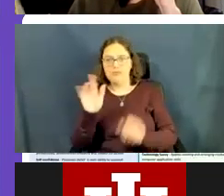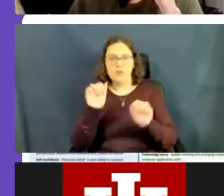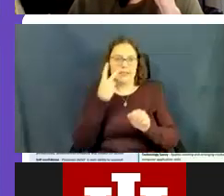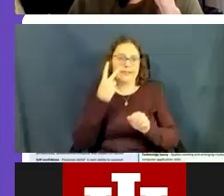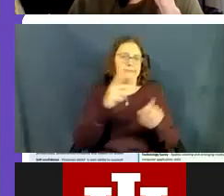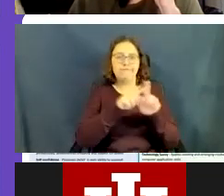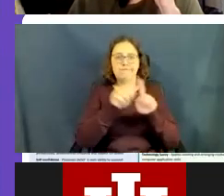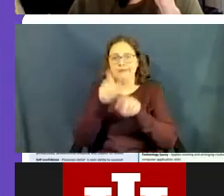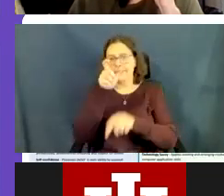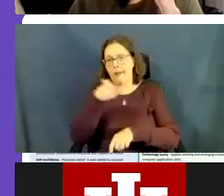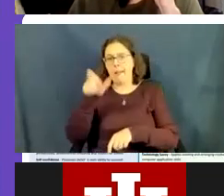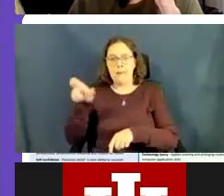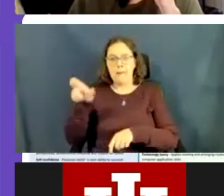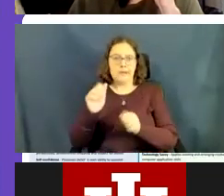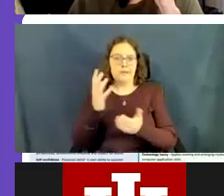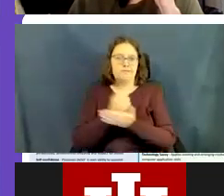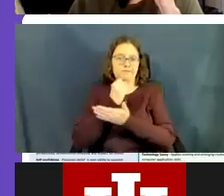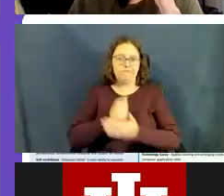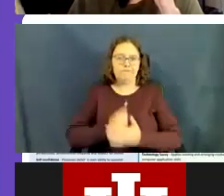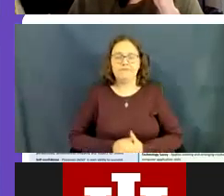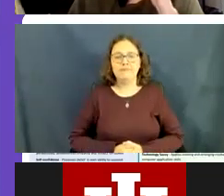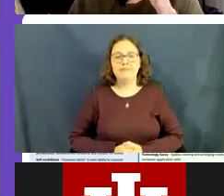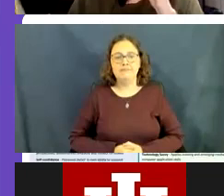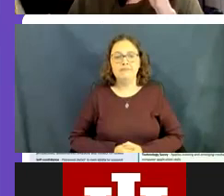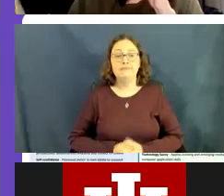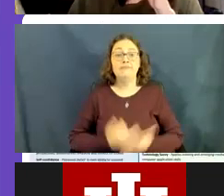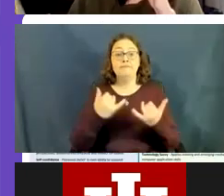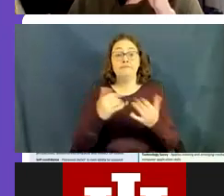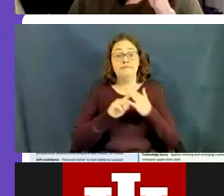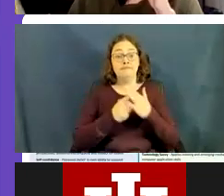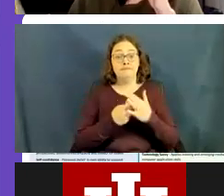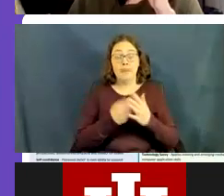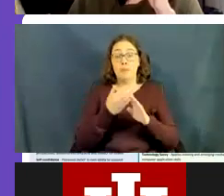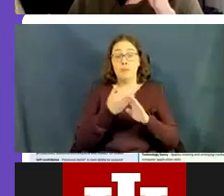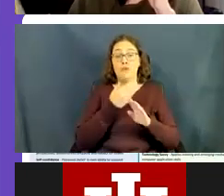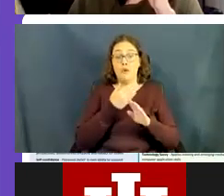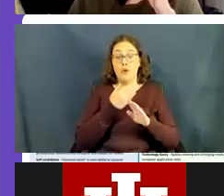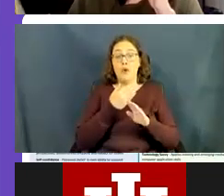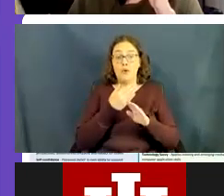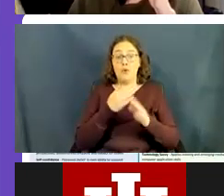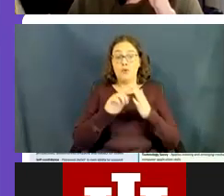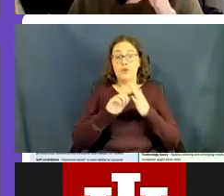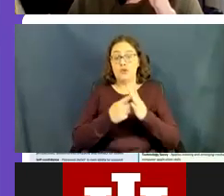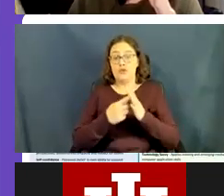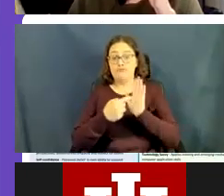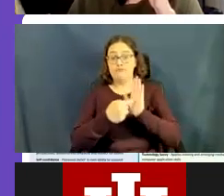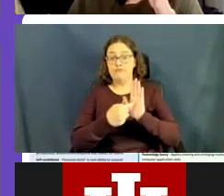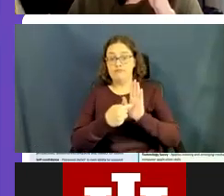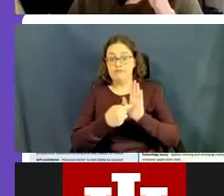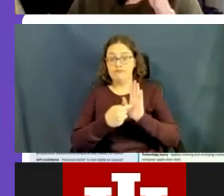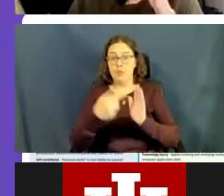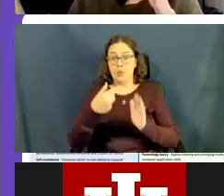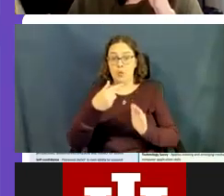As we are beginning today, before we moved to demonstrating the use of our Google sites